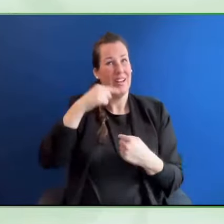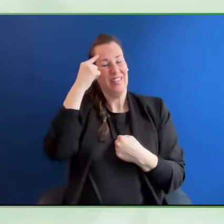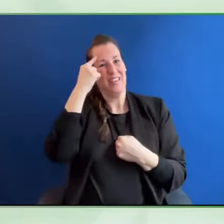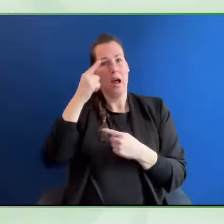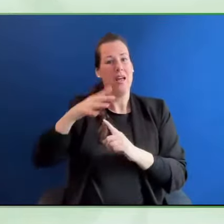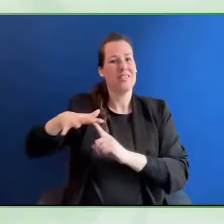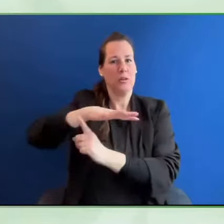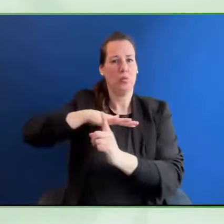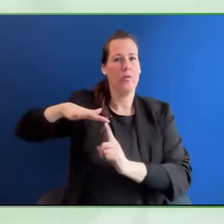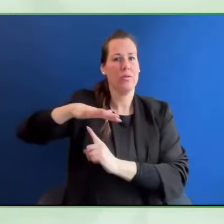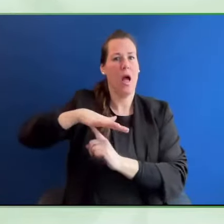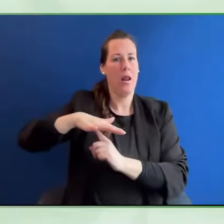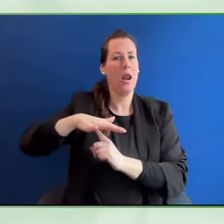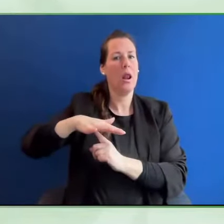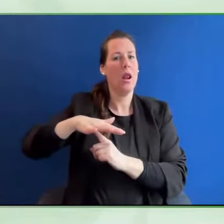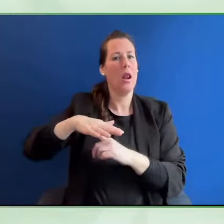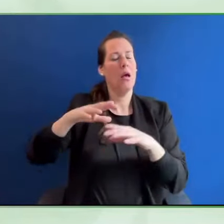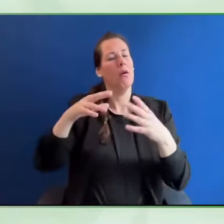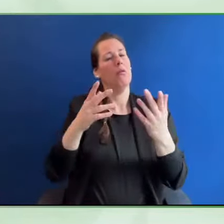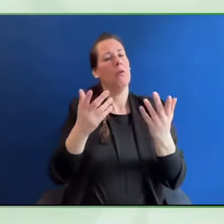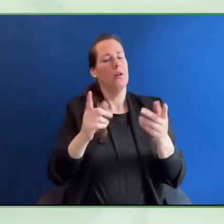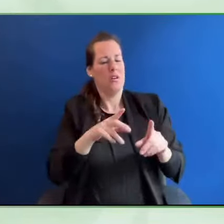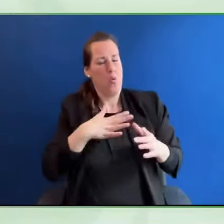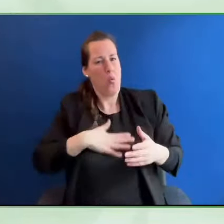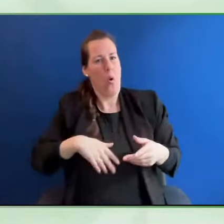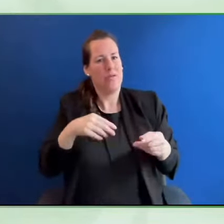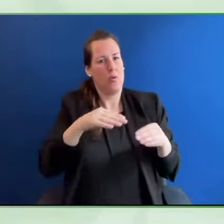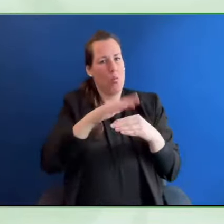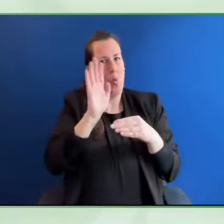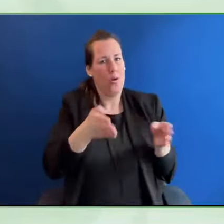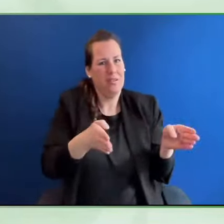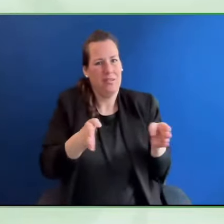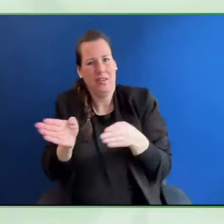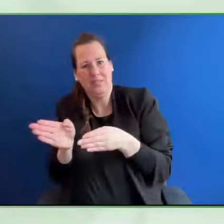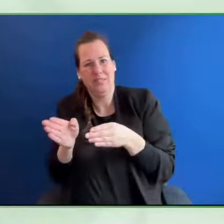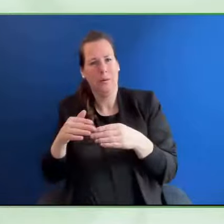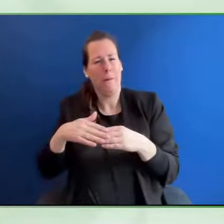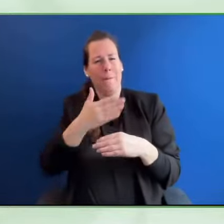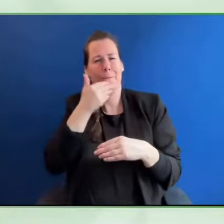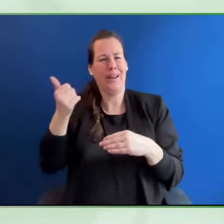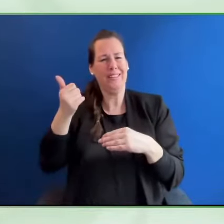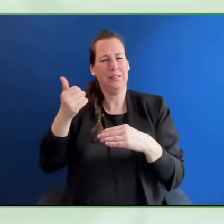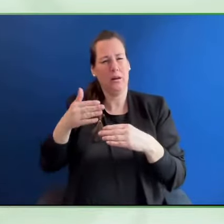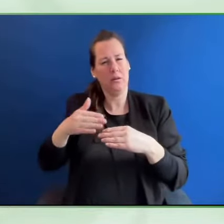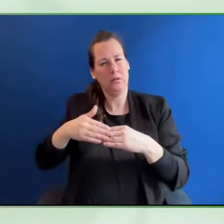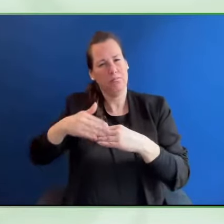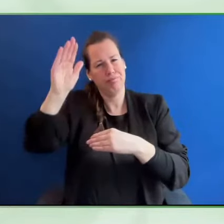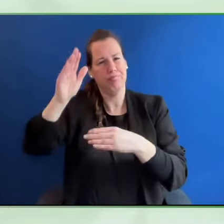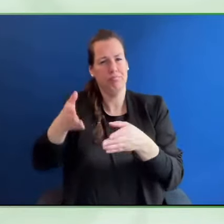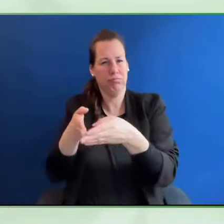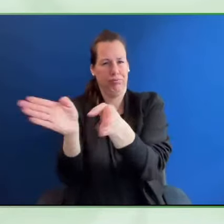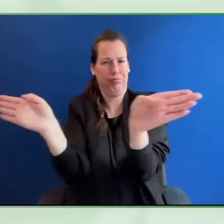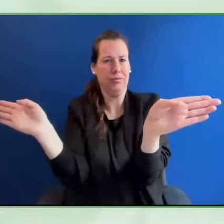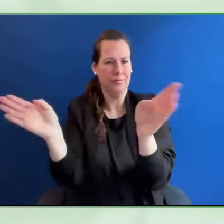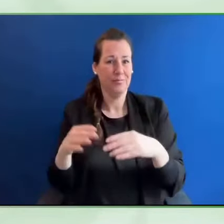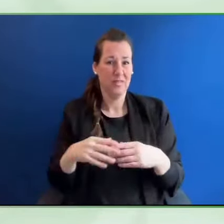Another area is state aid policies. In general in the EU, the state cannot subsidise companies like that, there would be unfair